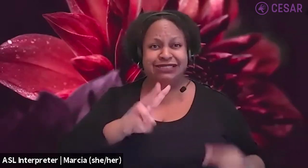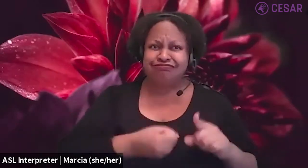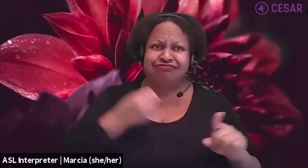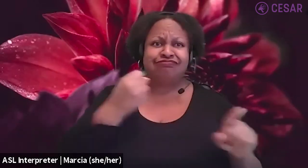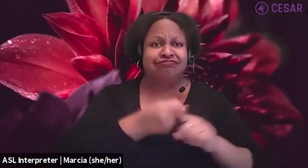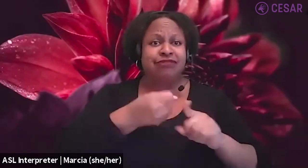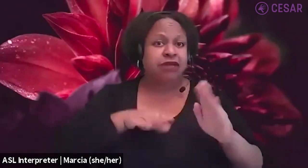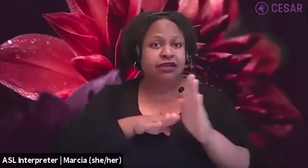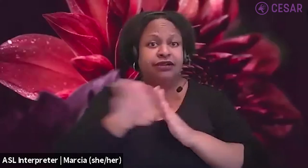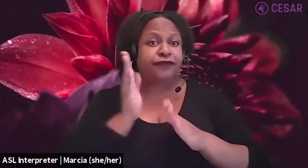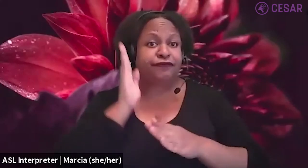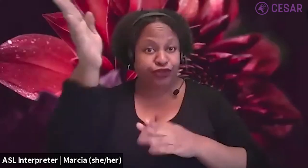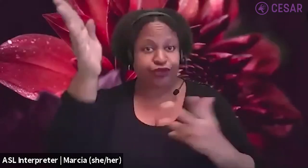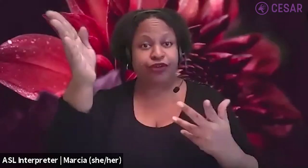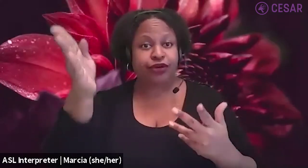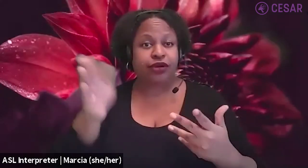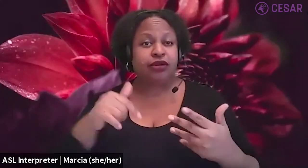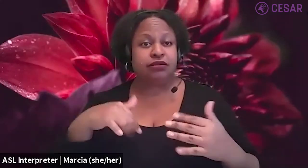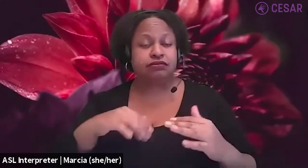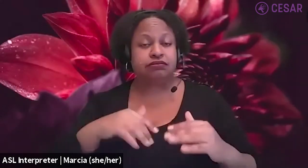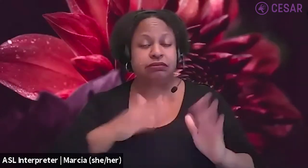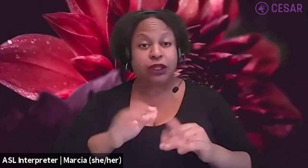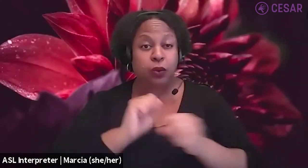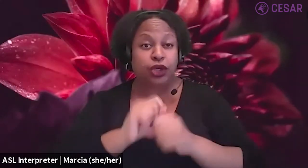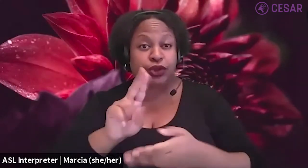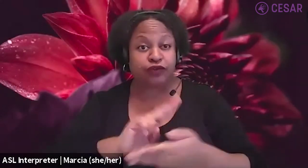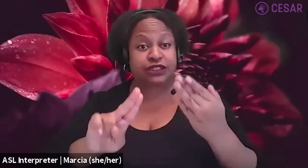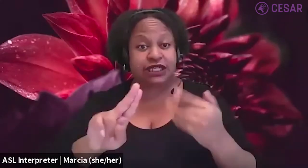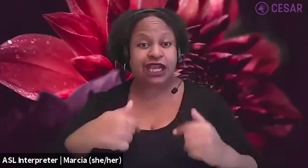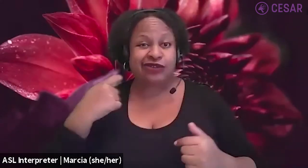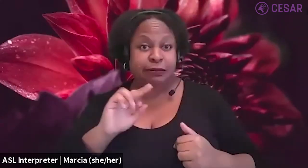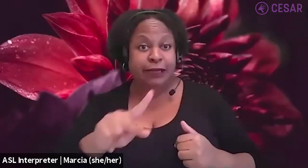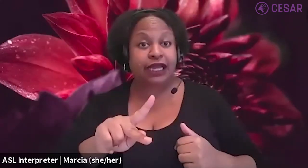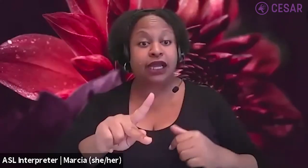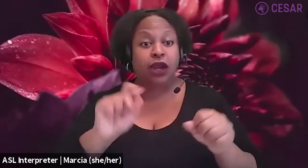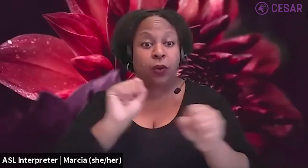in which in regards to working at universities. I recently returned to working in the academy. I want